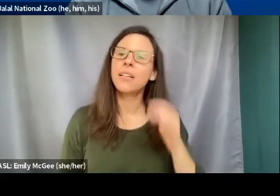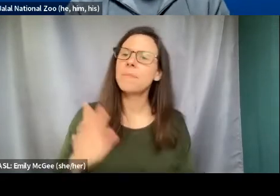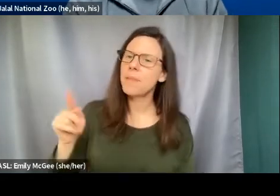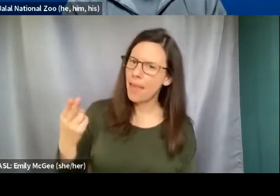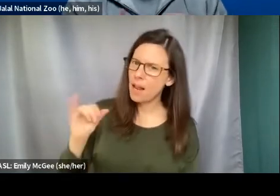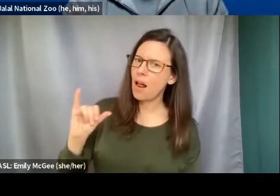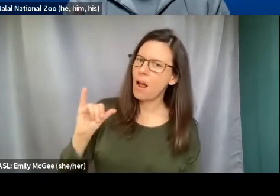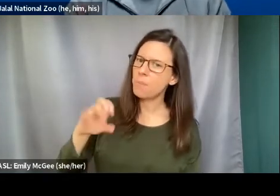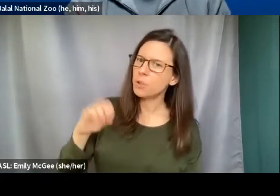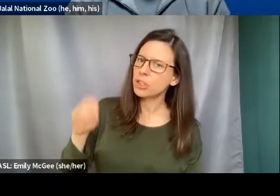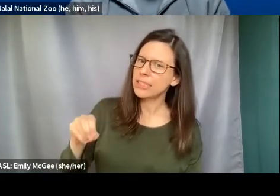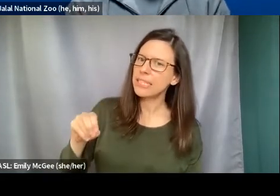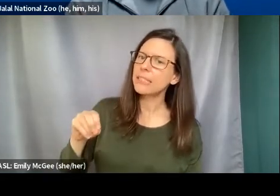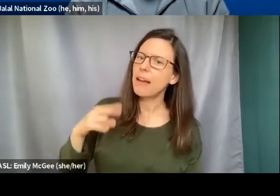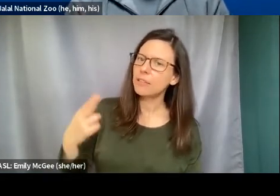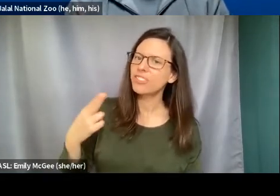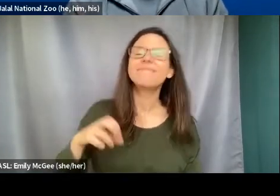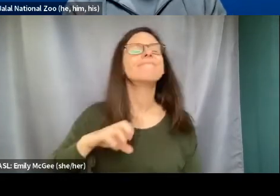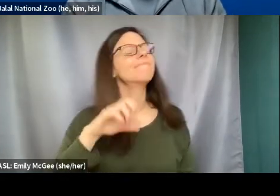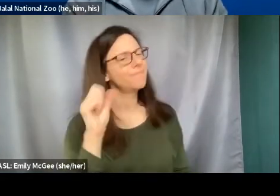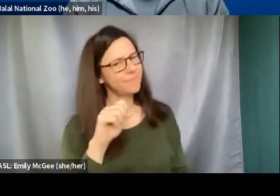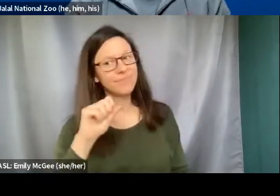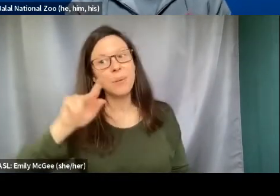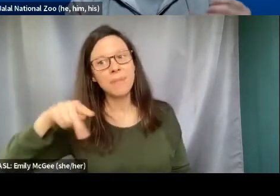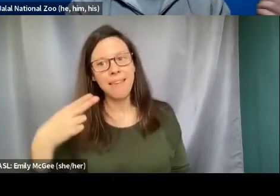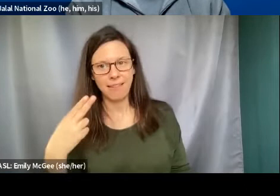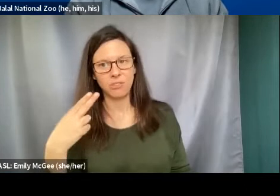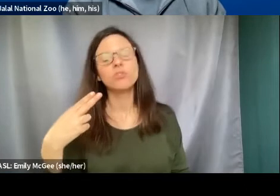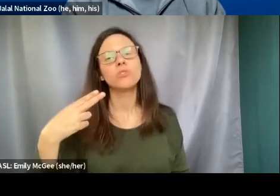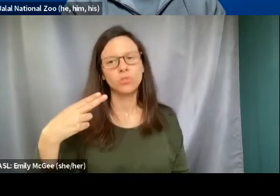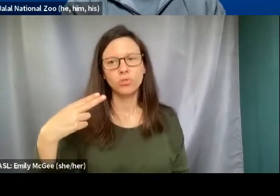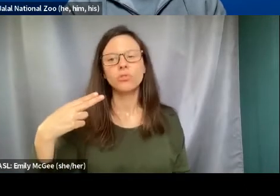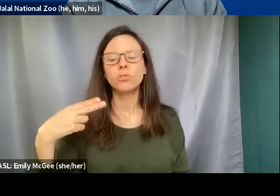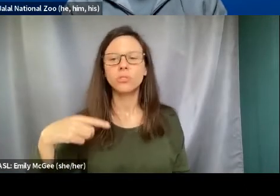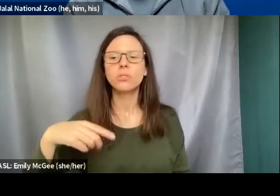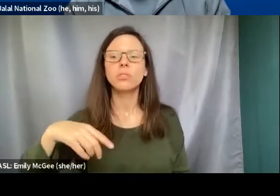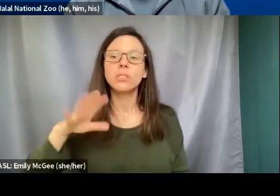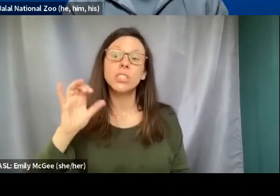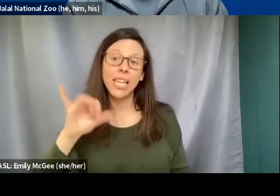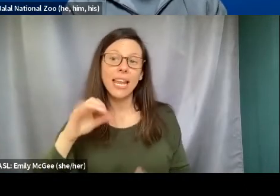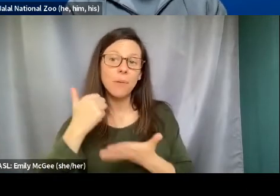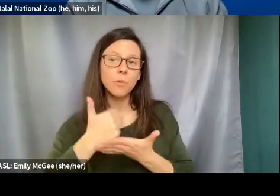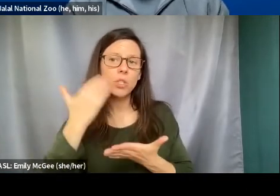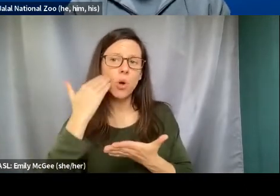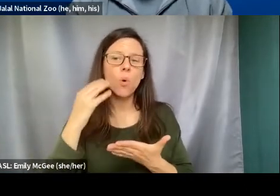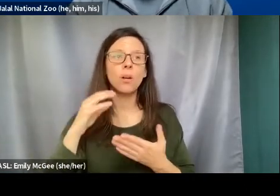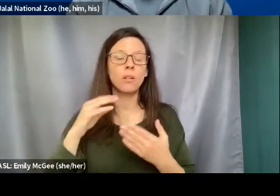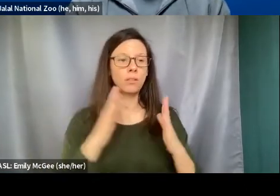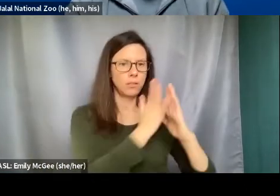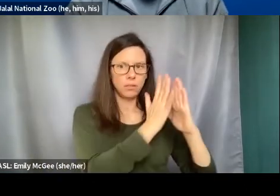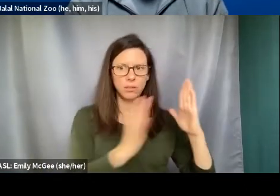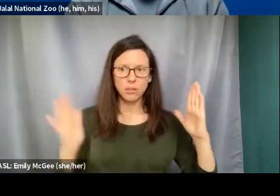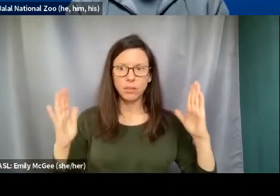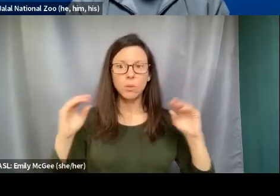Shellie: Percent hydrogen. Okay. >>Jalal: Yeah, the uh, that lets you know whether the water is neutral or if it's more, you know, basic or acidic.